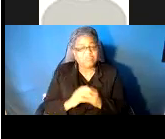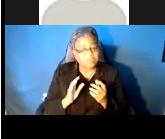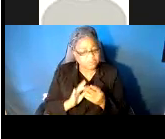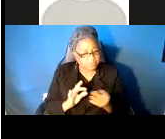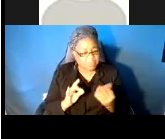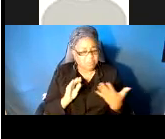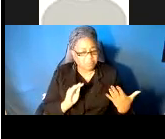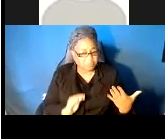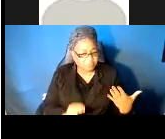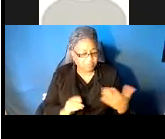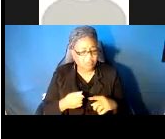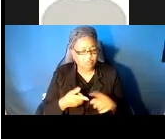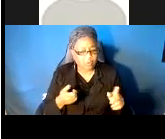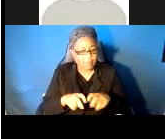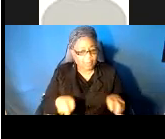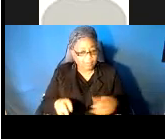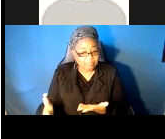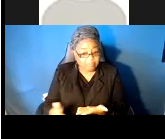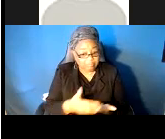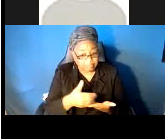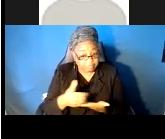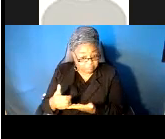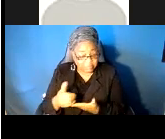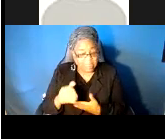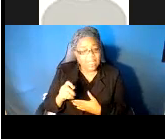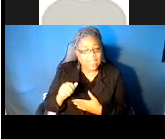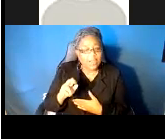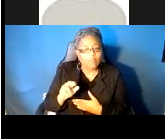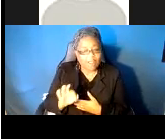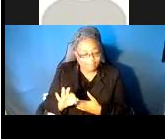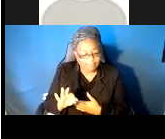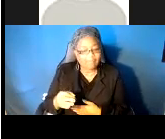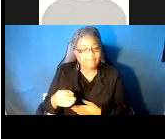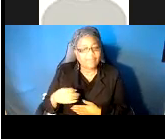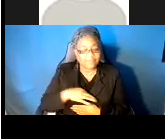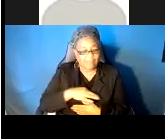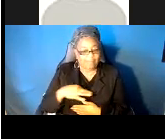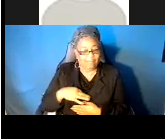from panelists are collected, MRAC staff will then send those results to the MRAC board